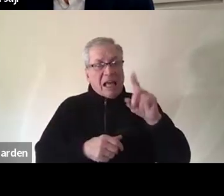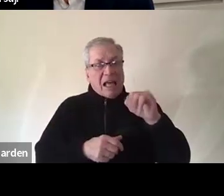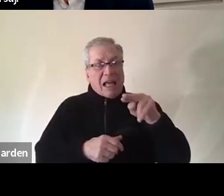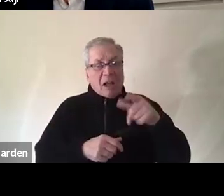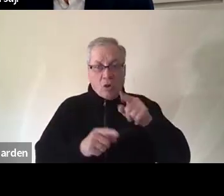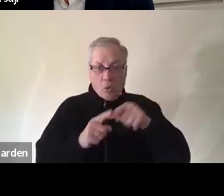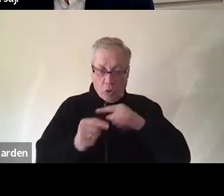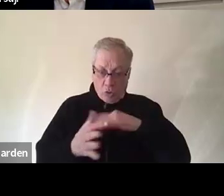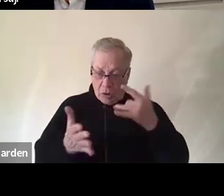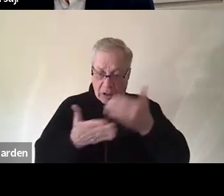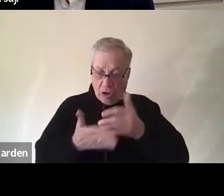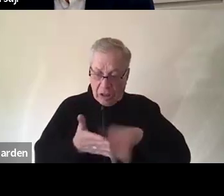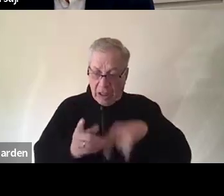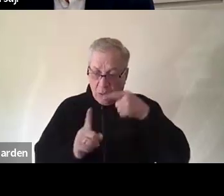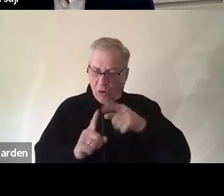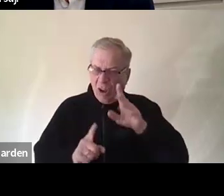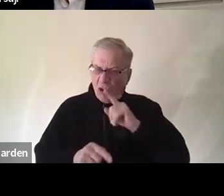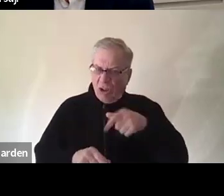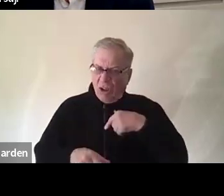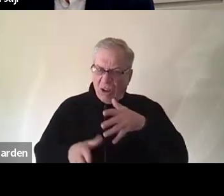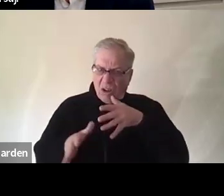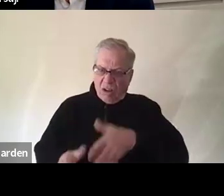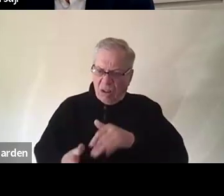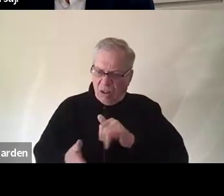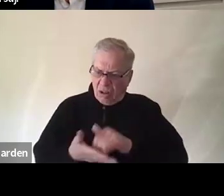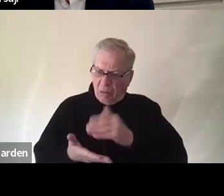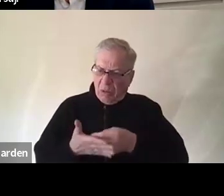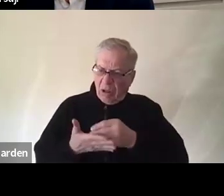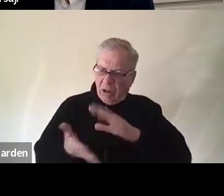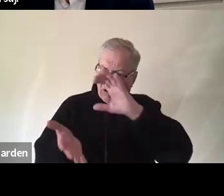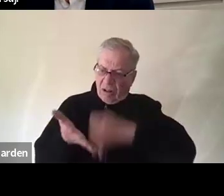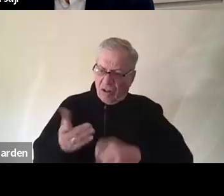I really hated to take money away from a student who was already struggling.